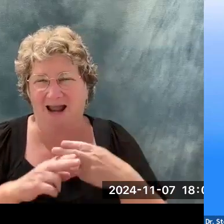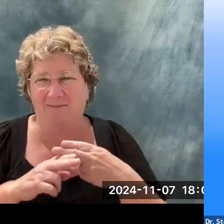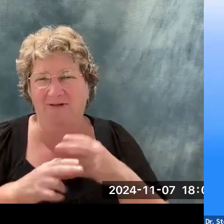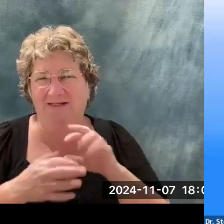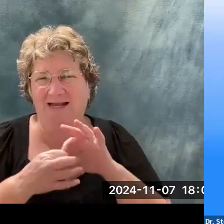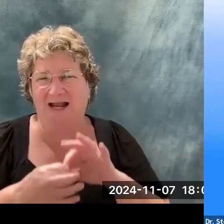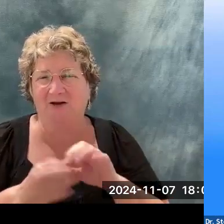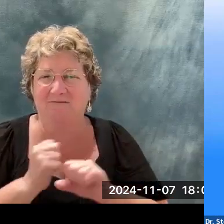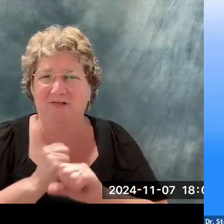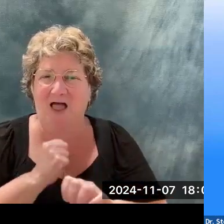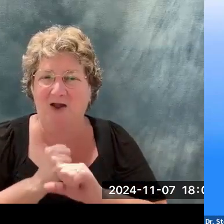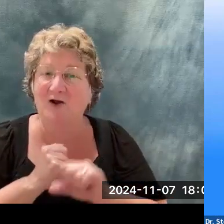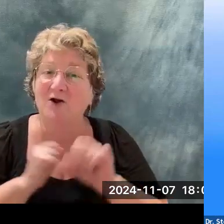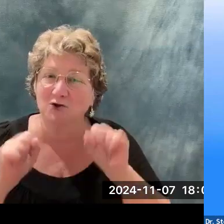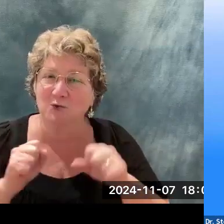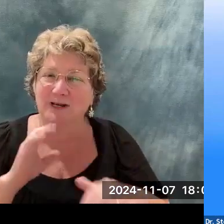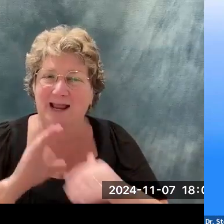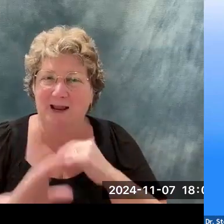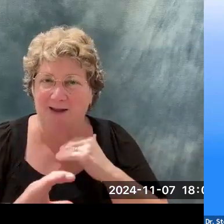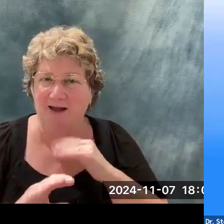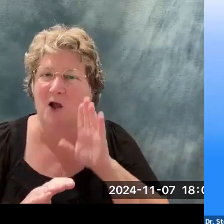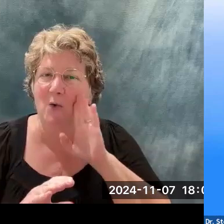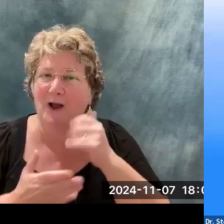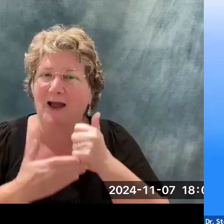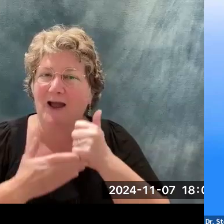an email to me and I can help you get connected.